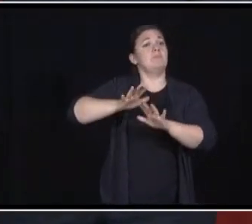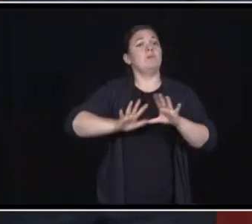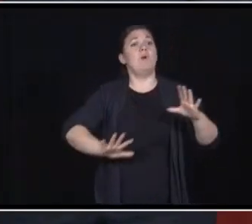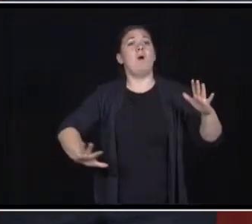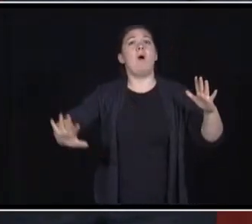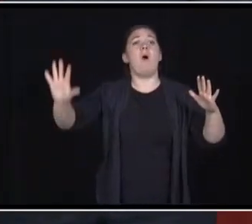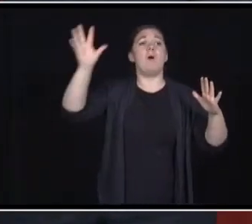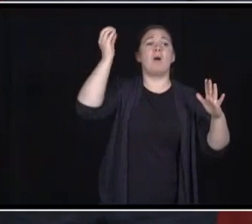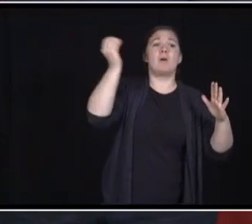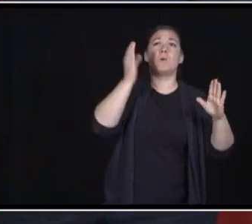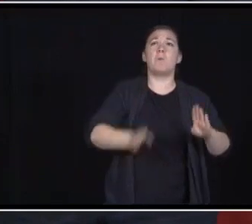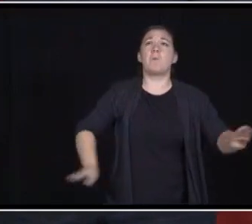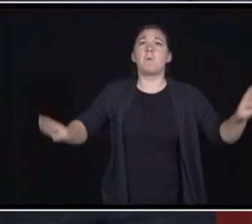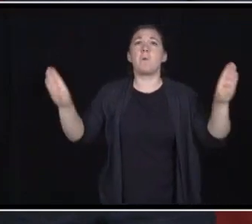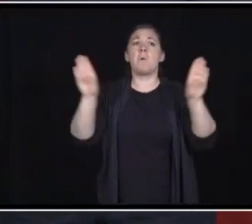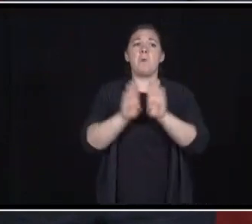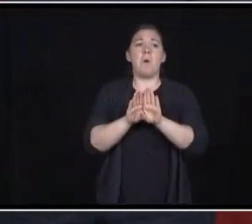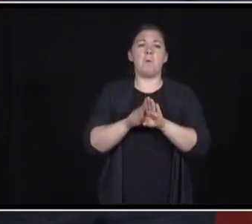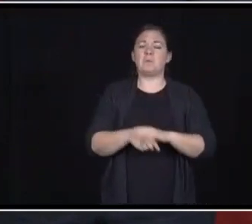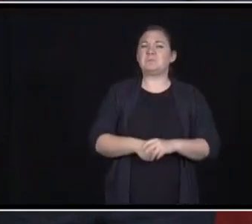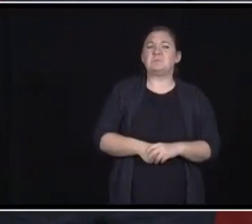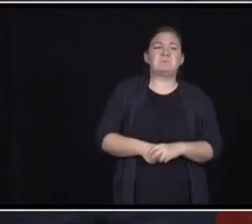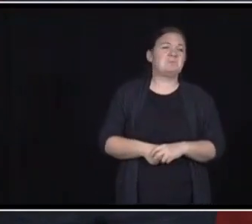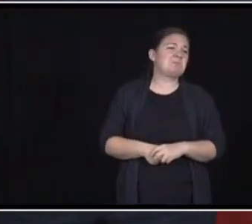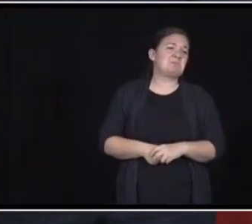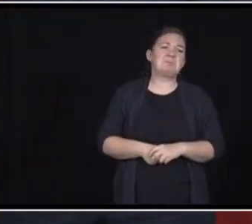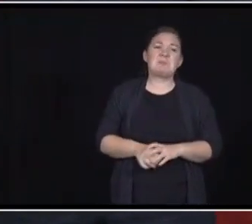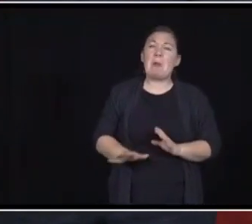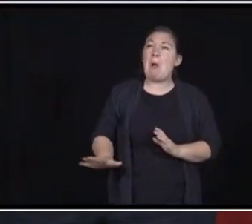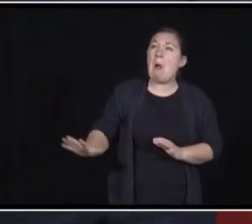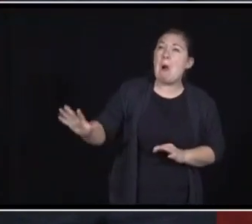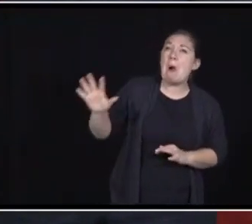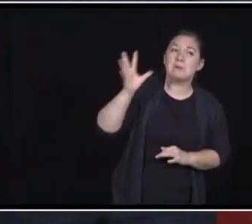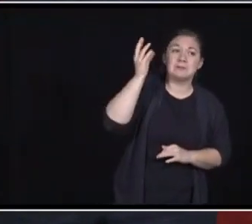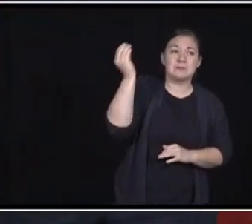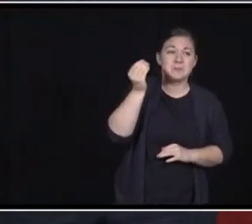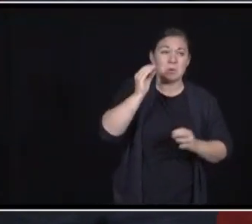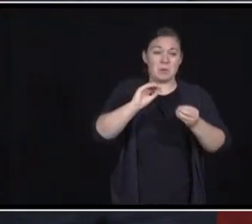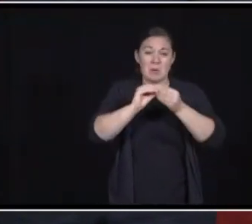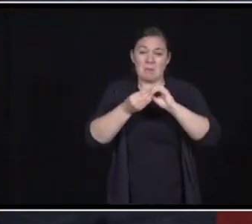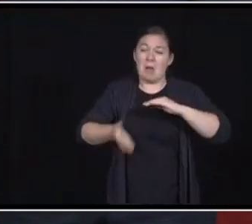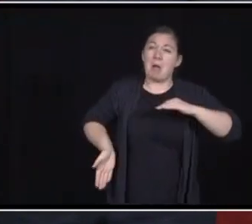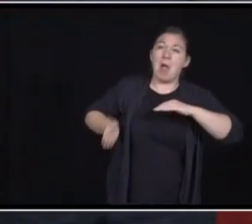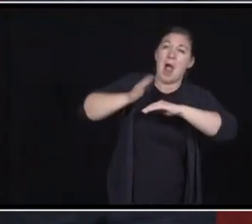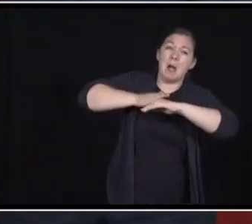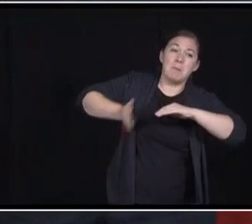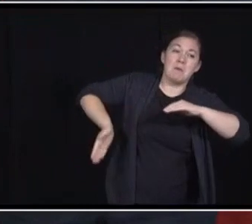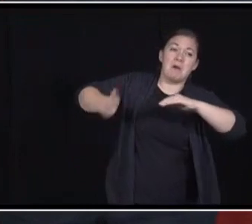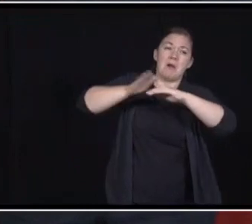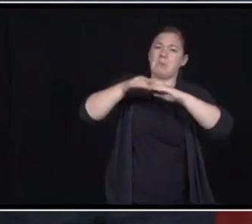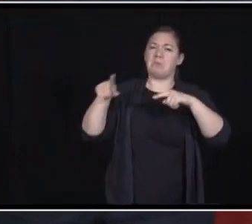We need to work hard to make sure our schools they open, before even getting close to systemwide issues.